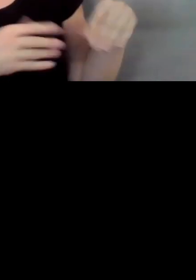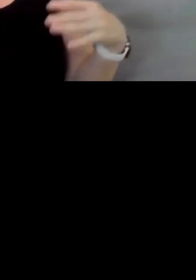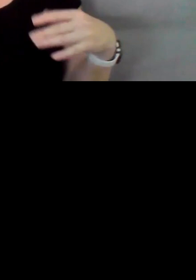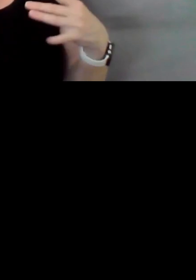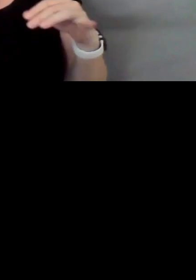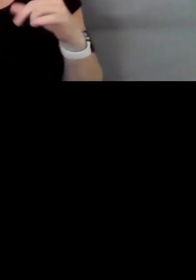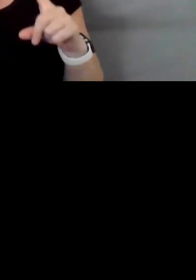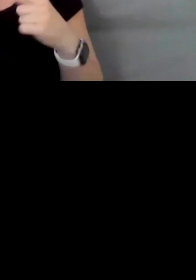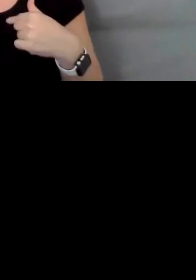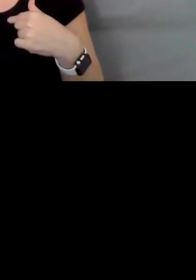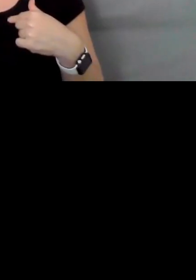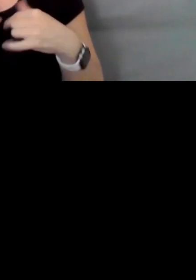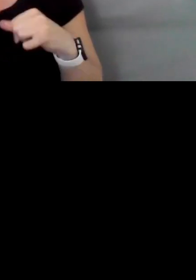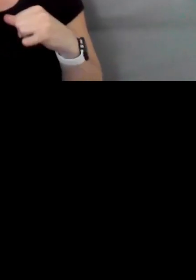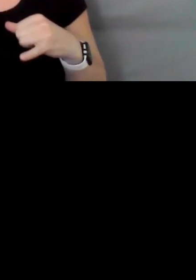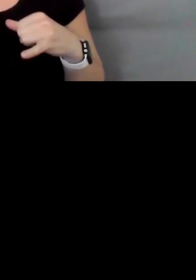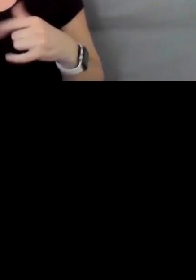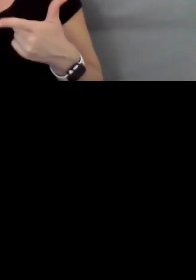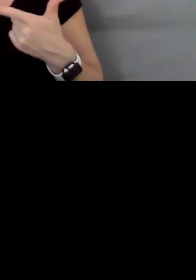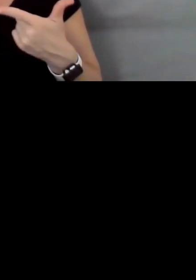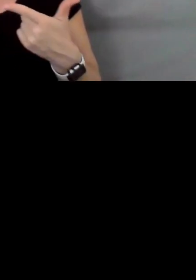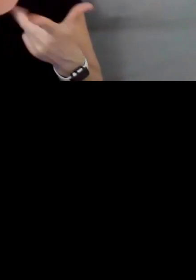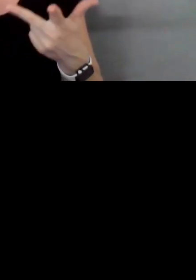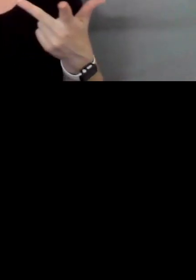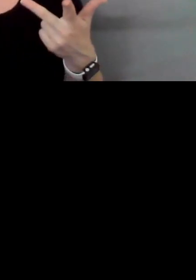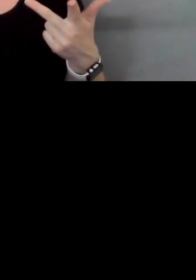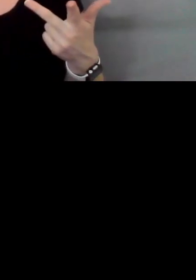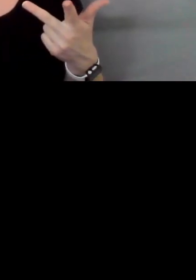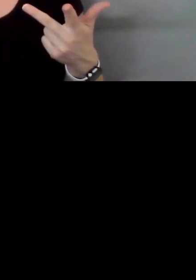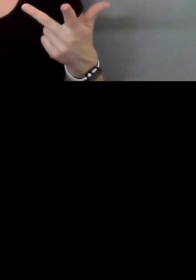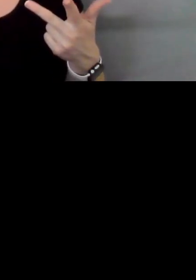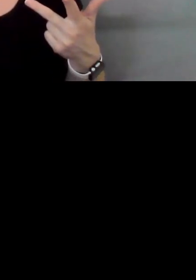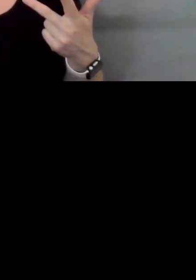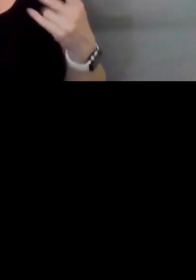Mel and Roz and Ginger, if you have anything you want to contribute, good-byes or anything else.